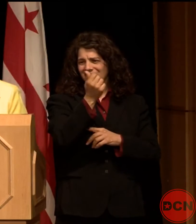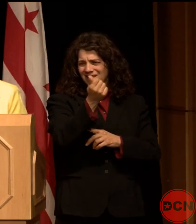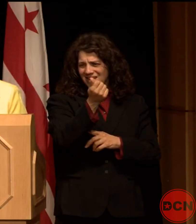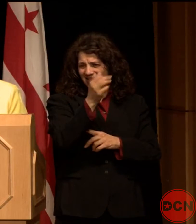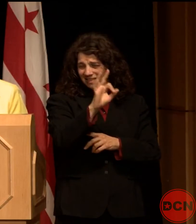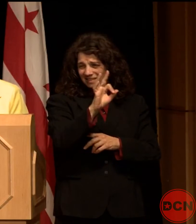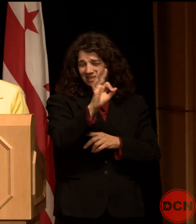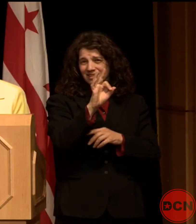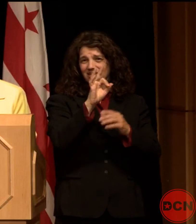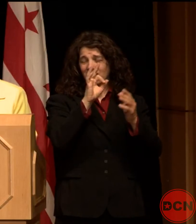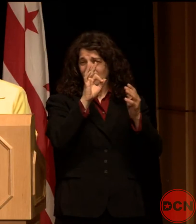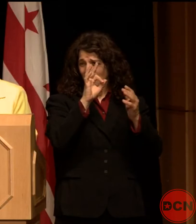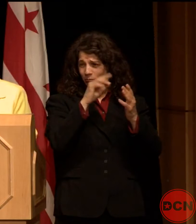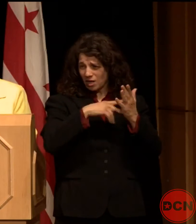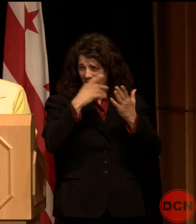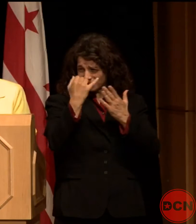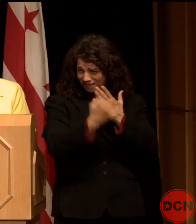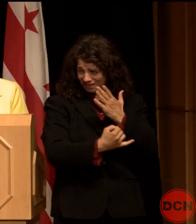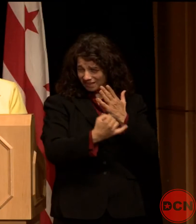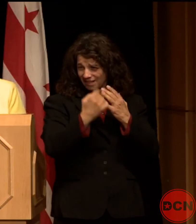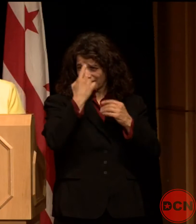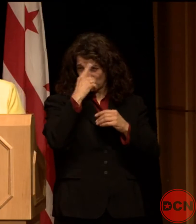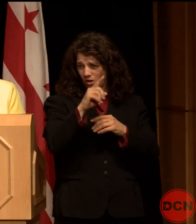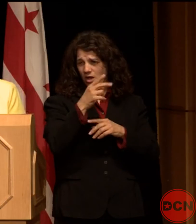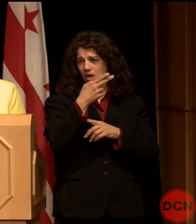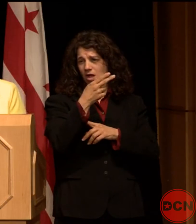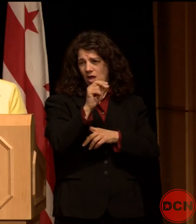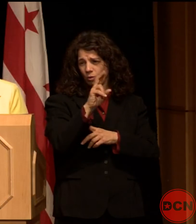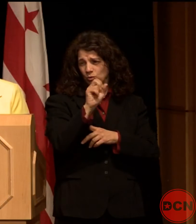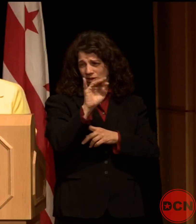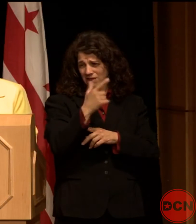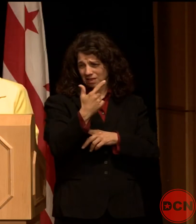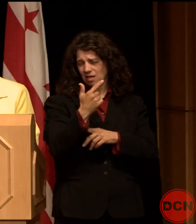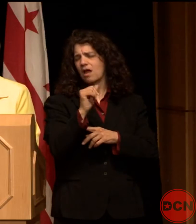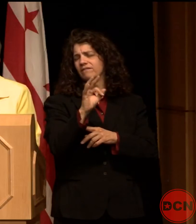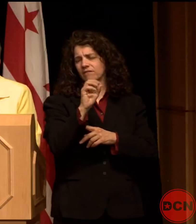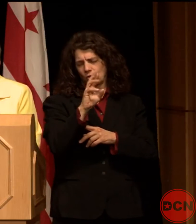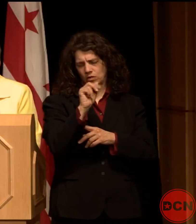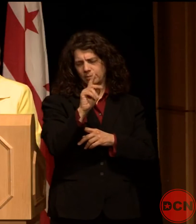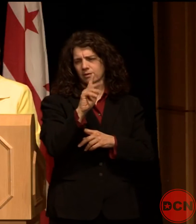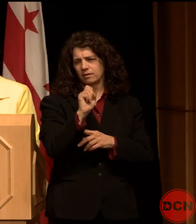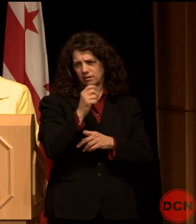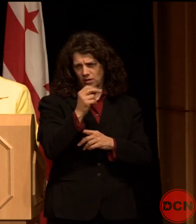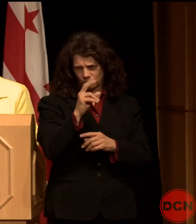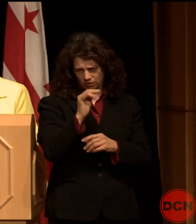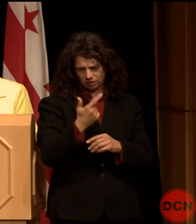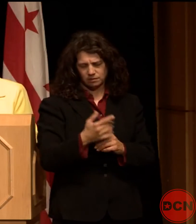AND IN JUST THE FIRST FIVE MONTHS OF THIS FISCAL YEAR, ONE-HALF OF THE HOUSING PRODUCTION TRUST FUND IS ALREADY